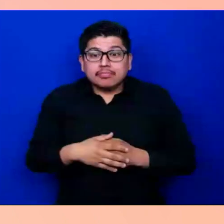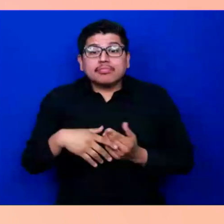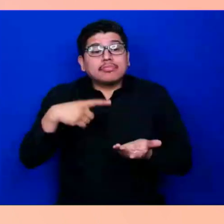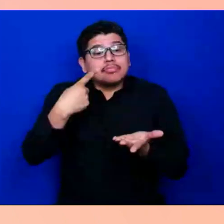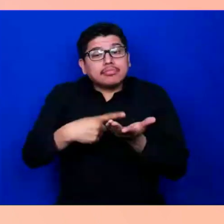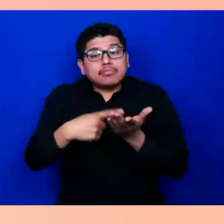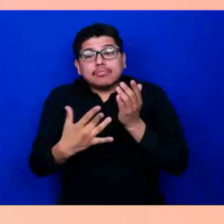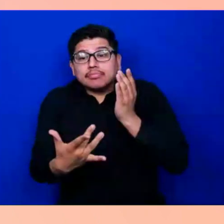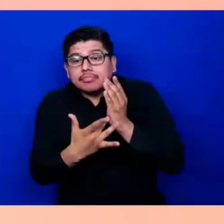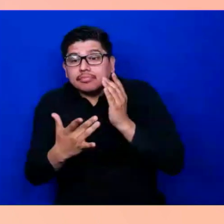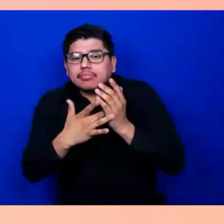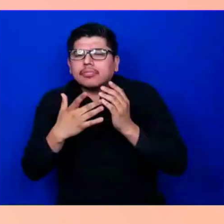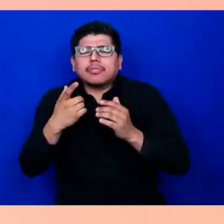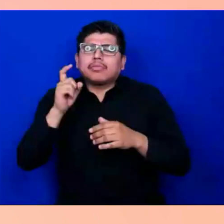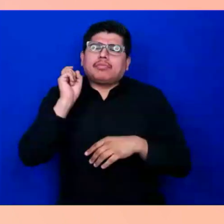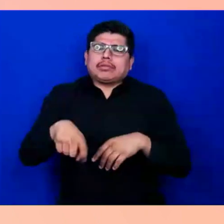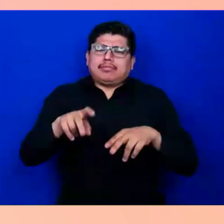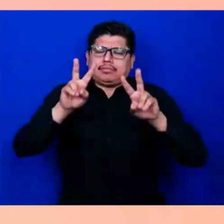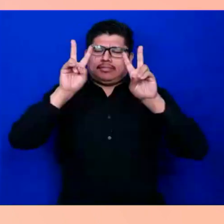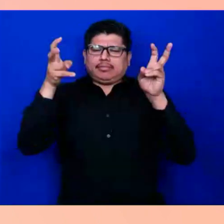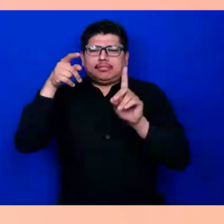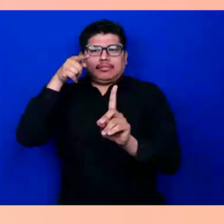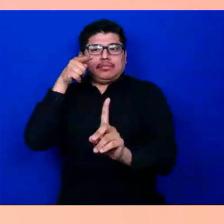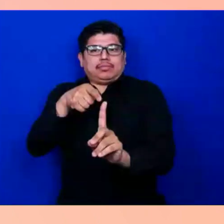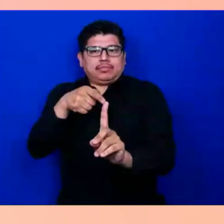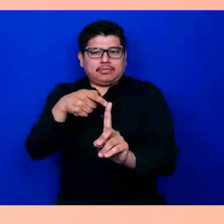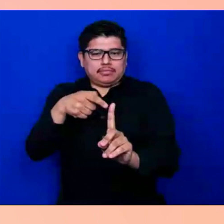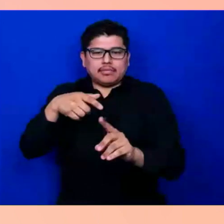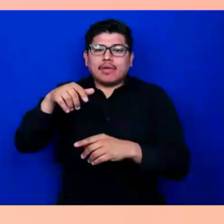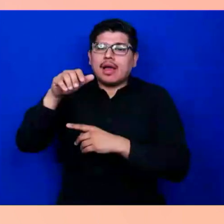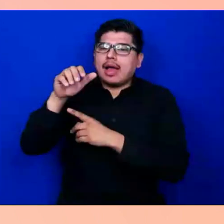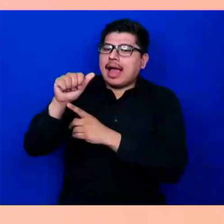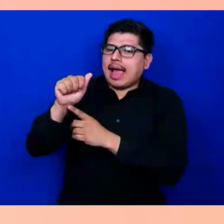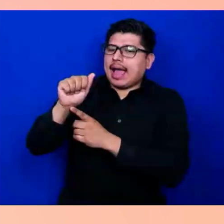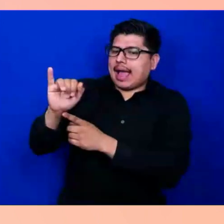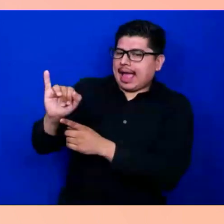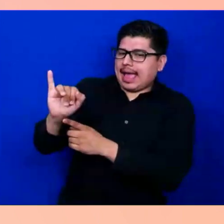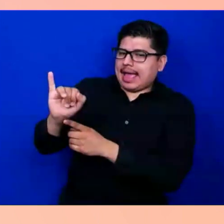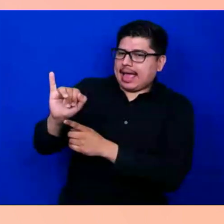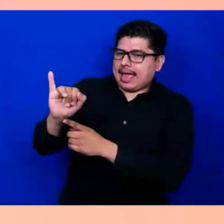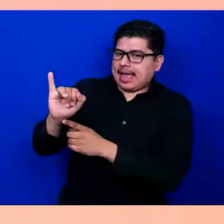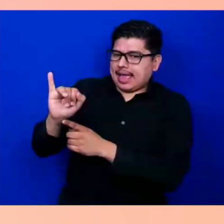AI, Artificial Intelligence. AI isn't new.